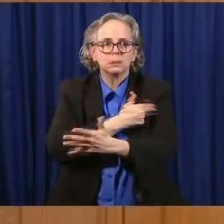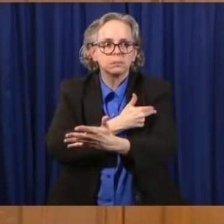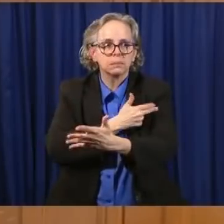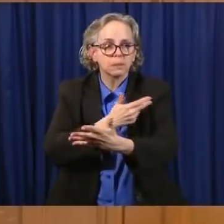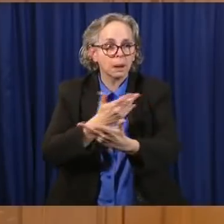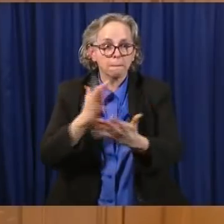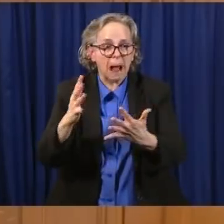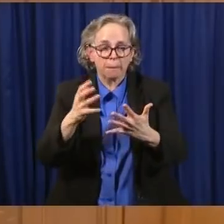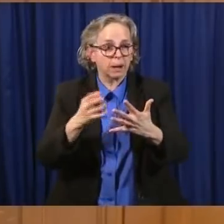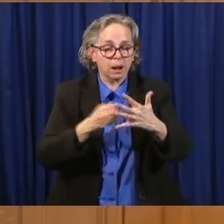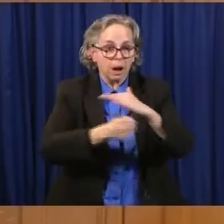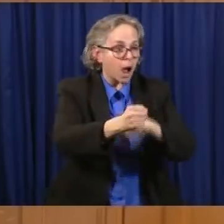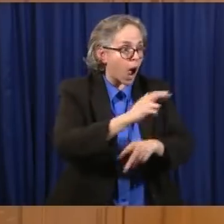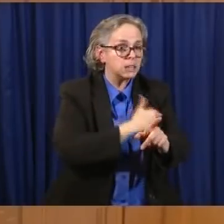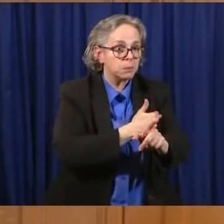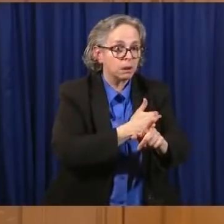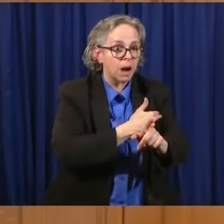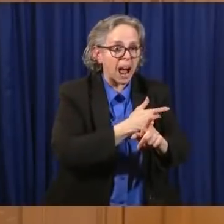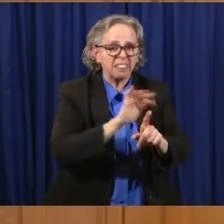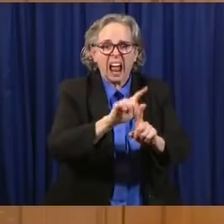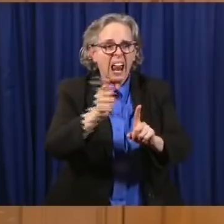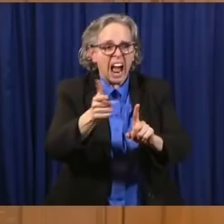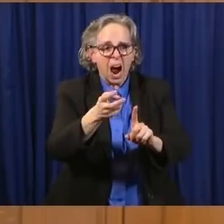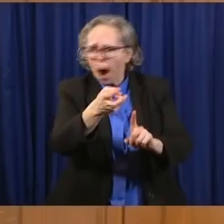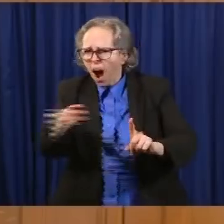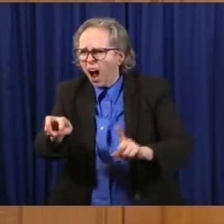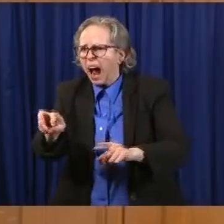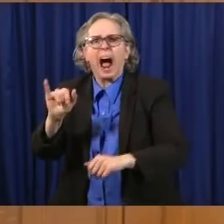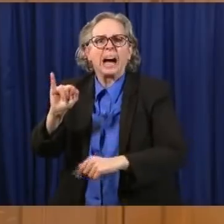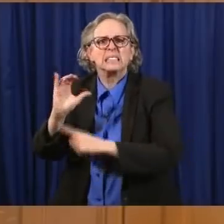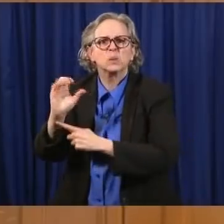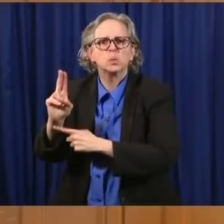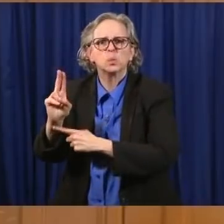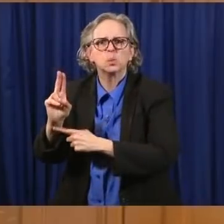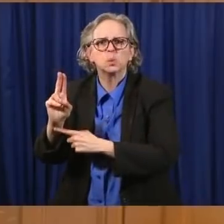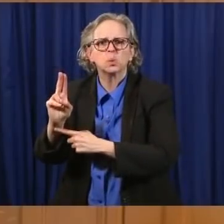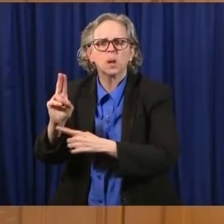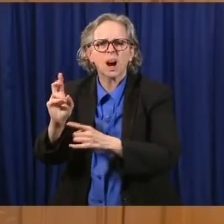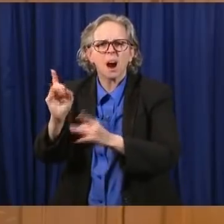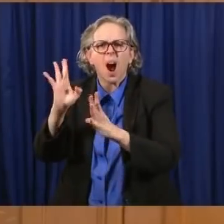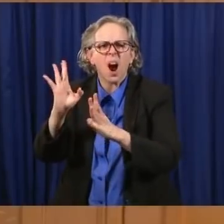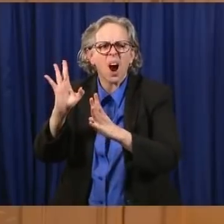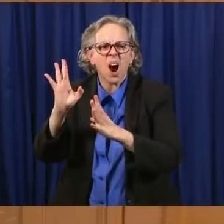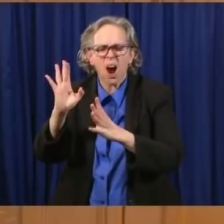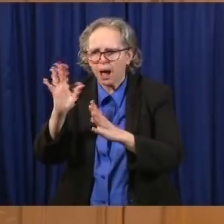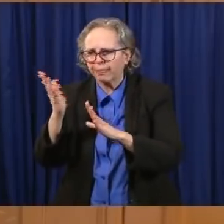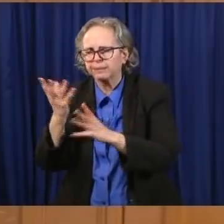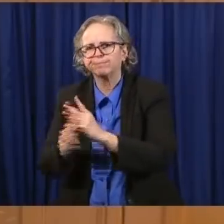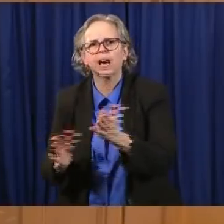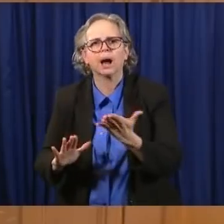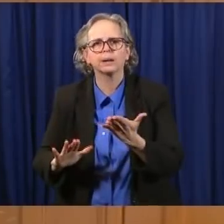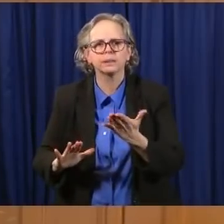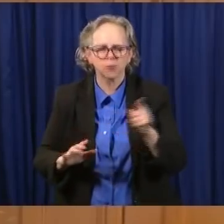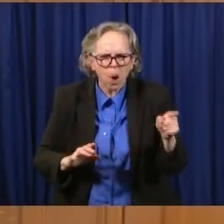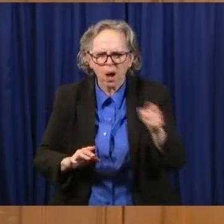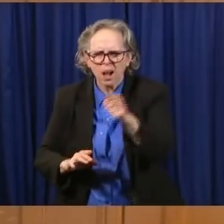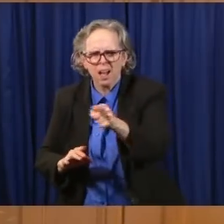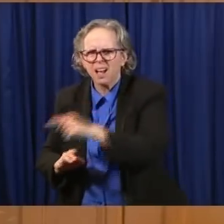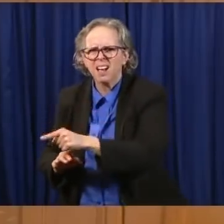THEN WE GET HOSPITALIZATION DATA. SOMEONE IS IN THE HOSPITAL, BUT THEY MET UP IN THE ICU AND GET